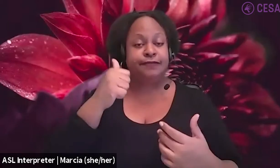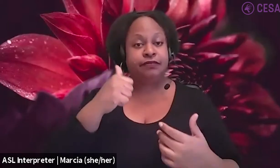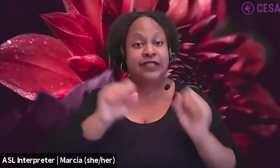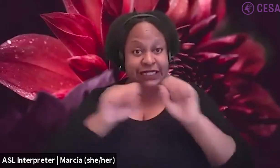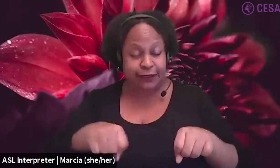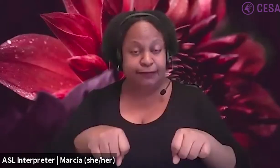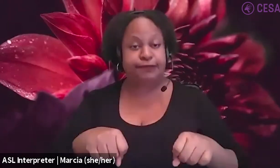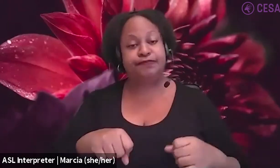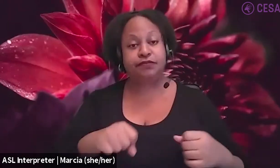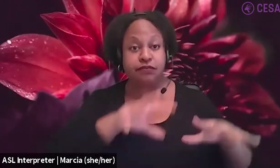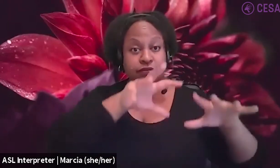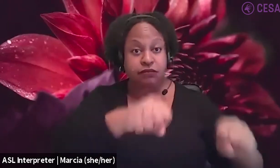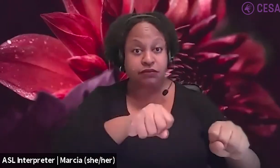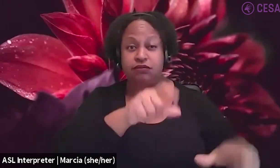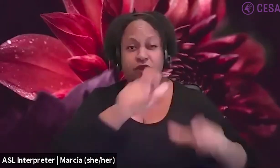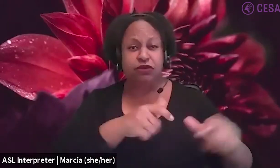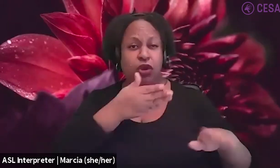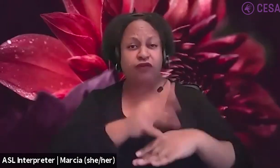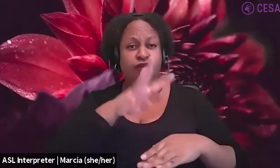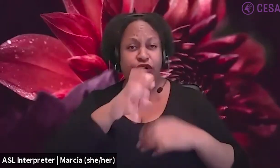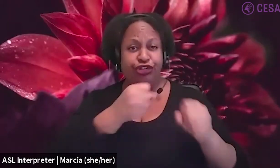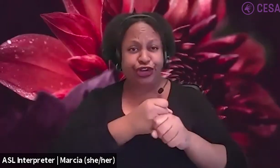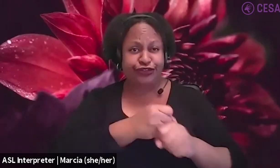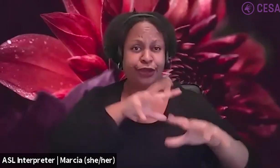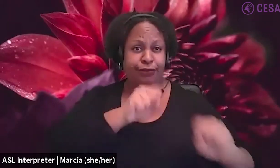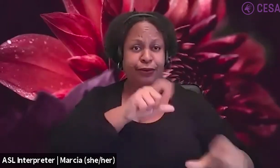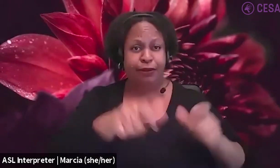has been happening for over 400 years and this has been done through different mechanisms of